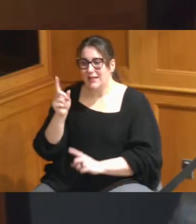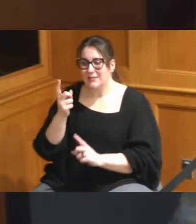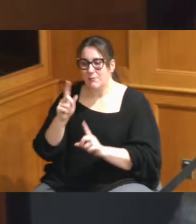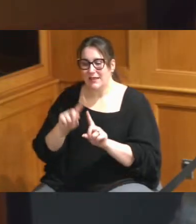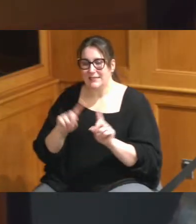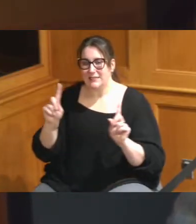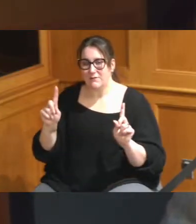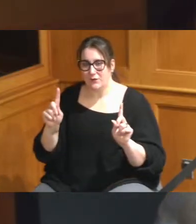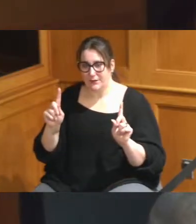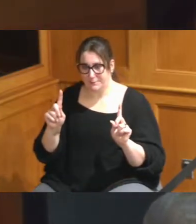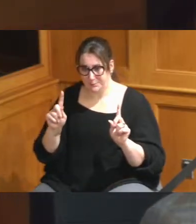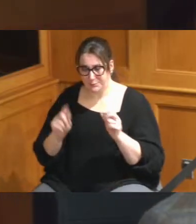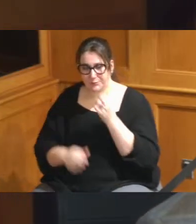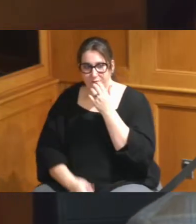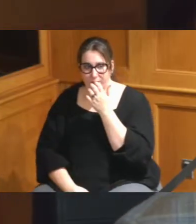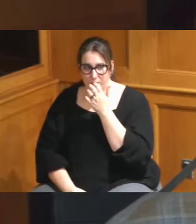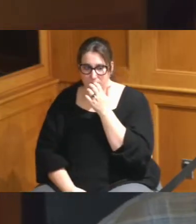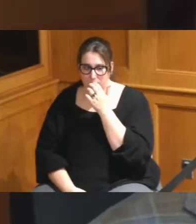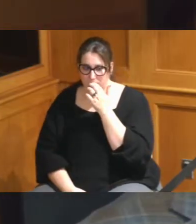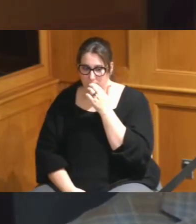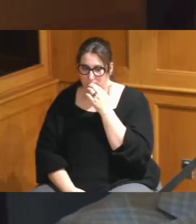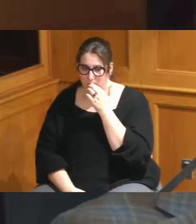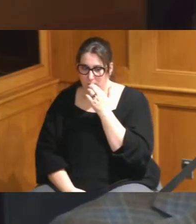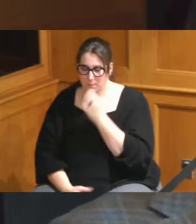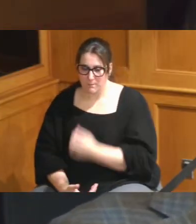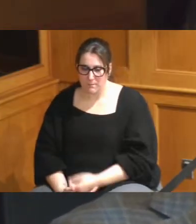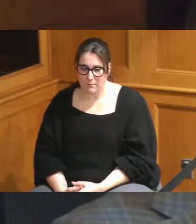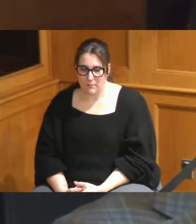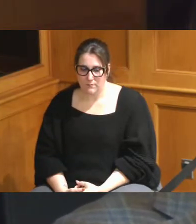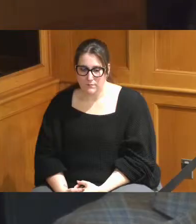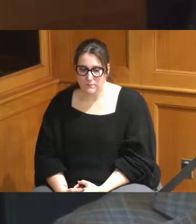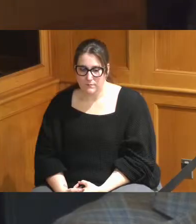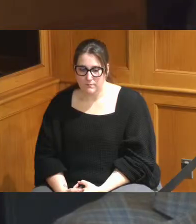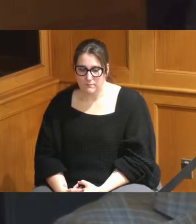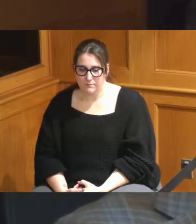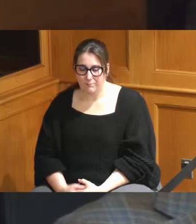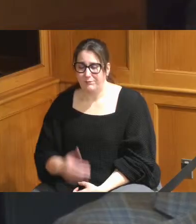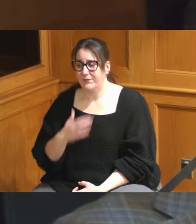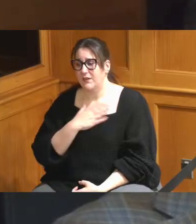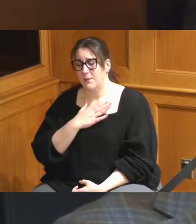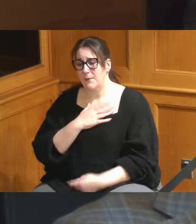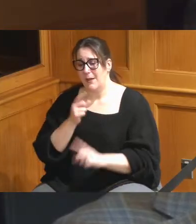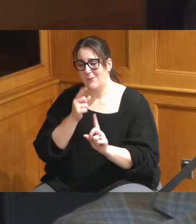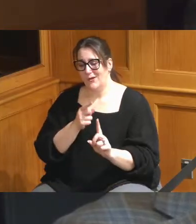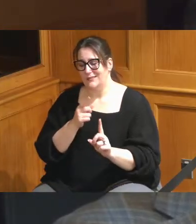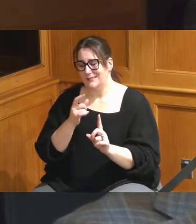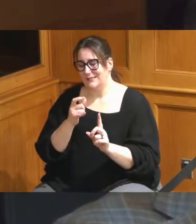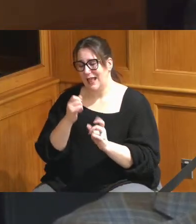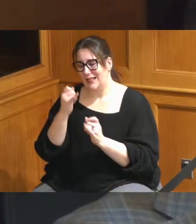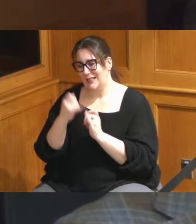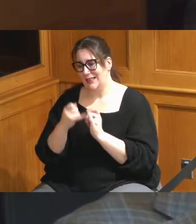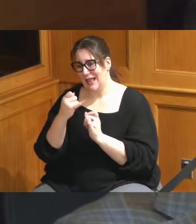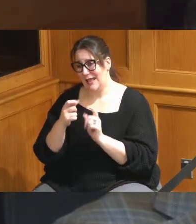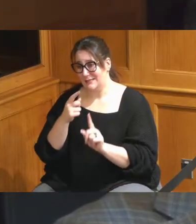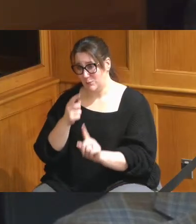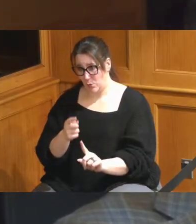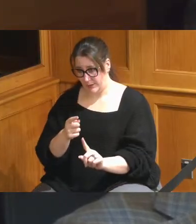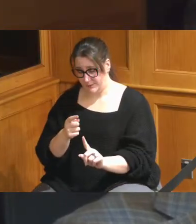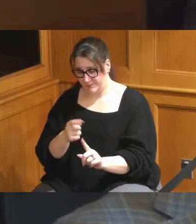in here and looked at parking situations? those are my point. Last but not least,